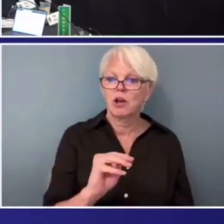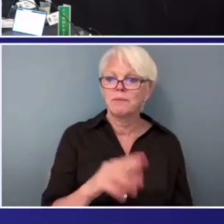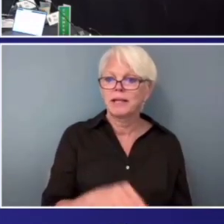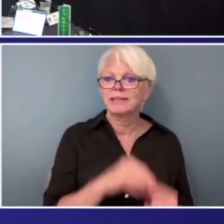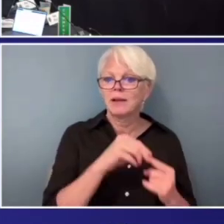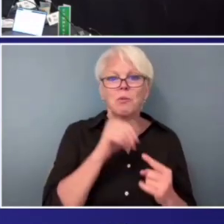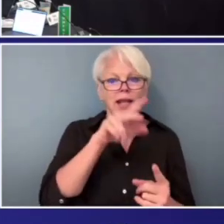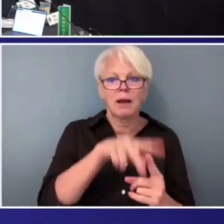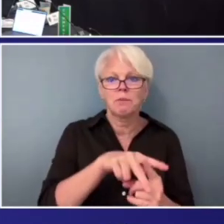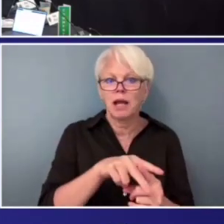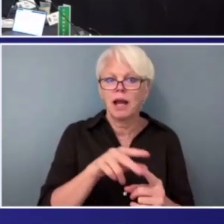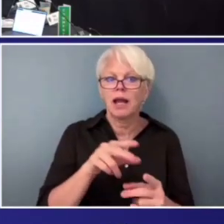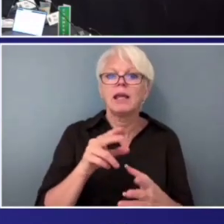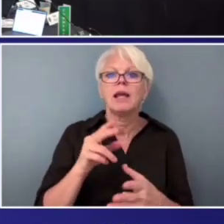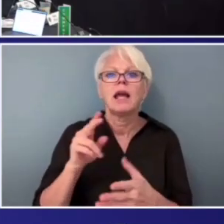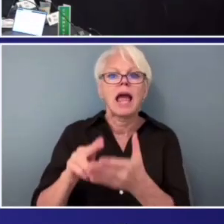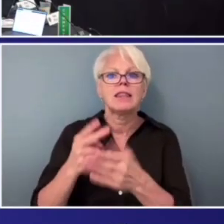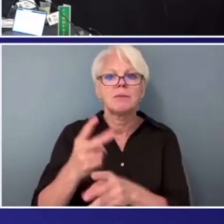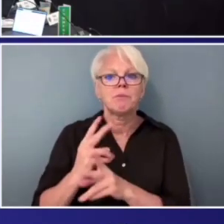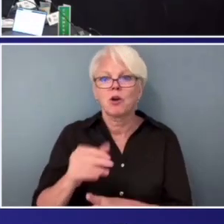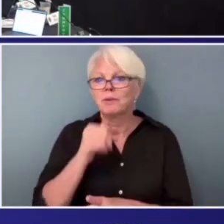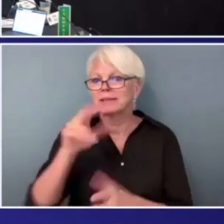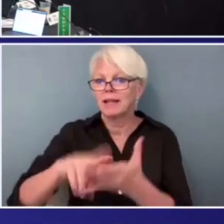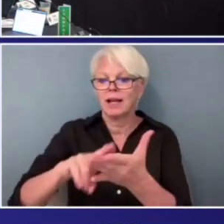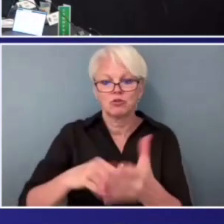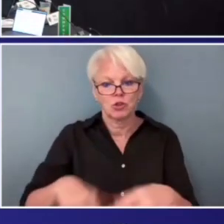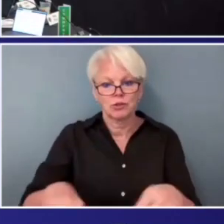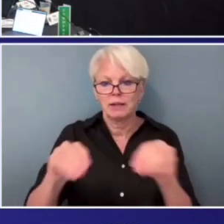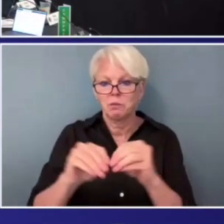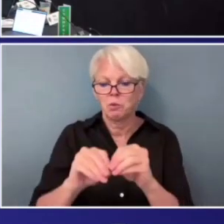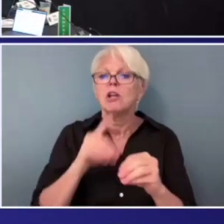So we wanted to provide additional clarity of the intent and updated the language